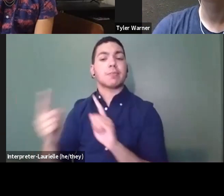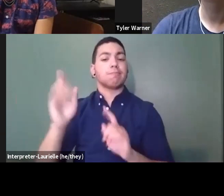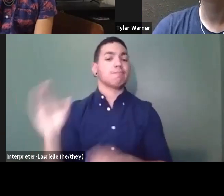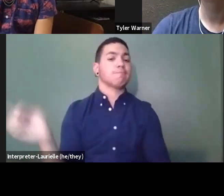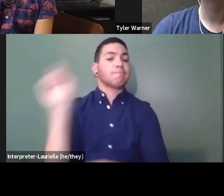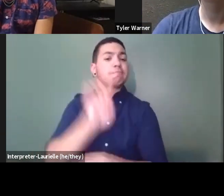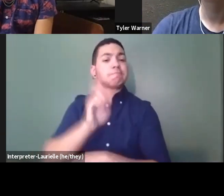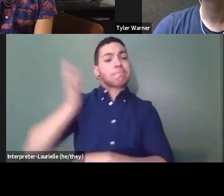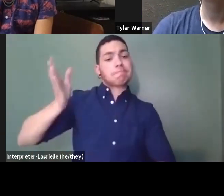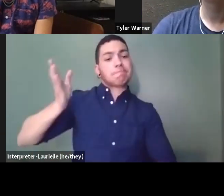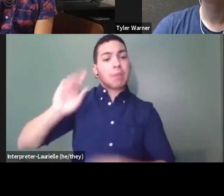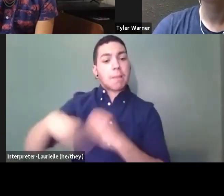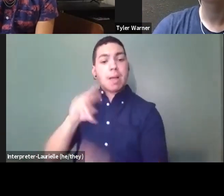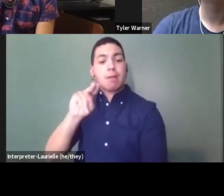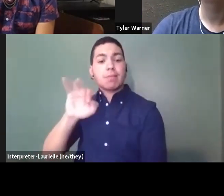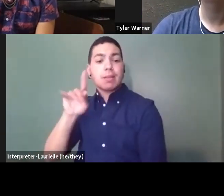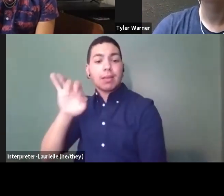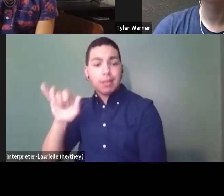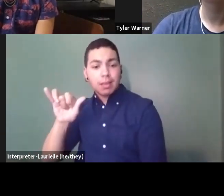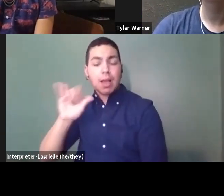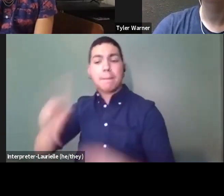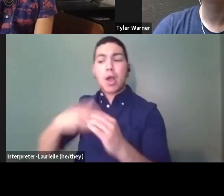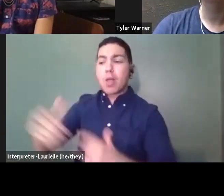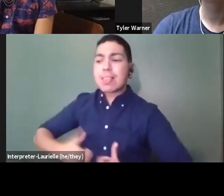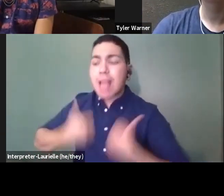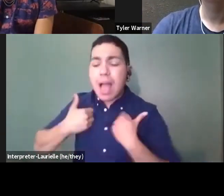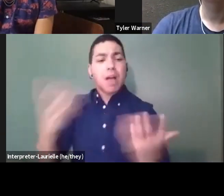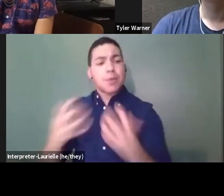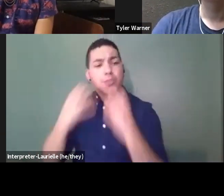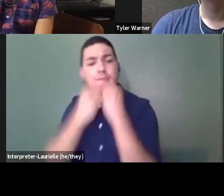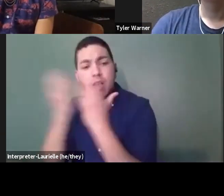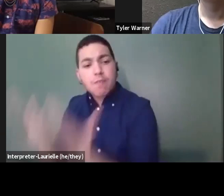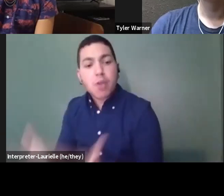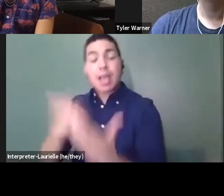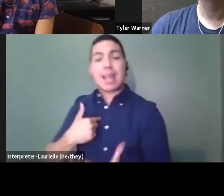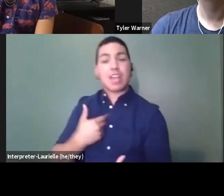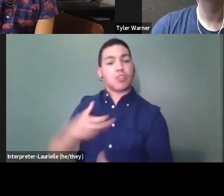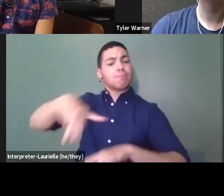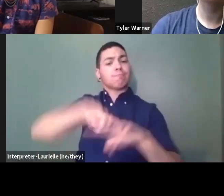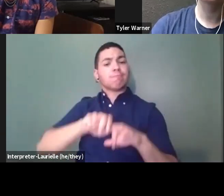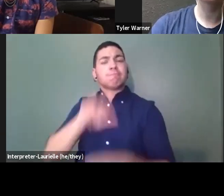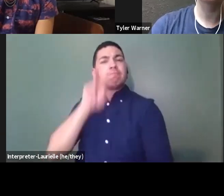these young girls talk about Nikki and how much they loved her and how Nikki was the best-dressed one of them, Nikki